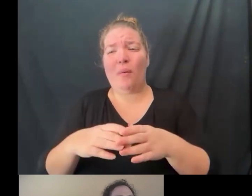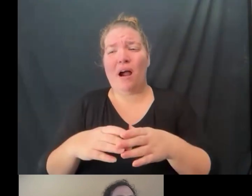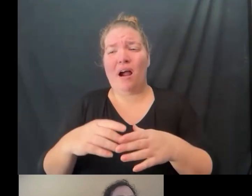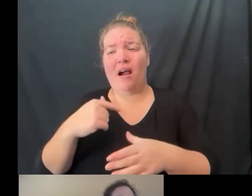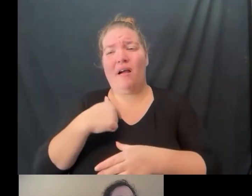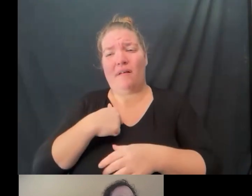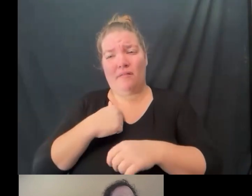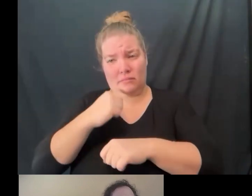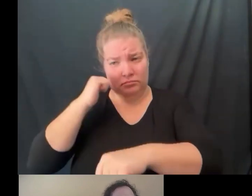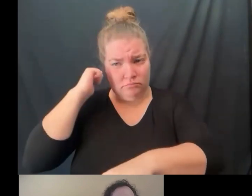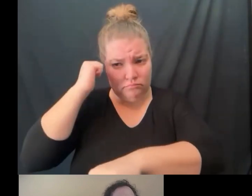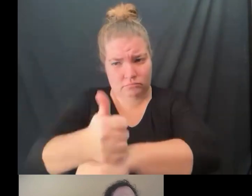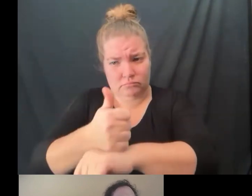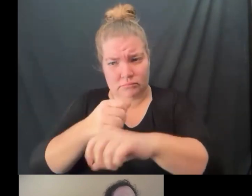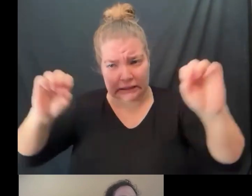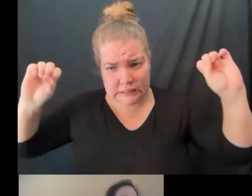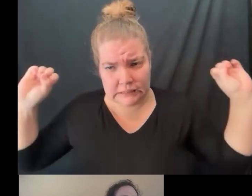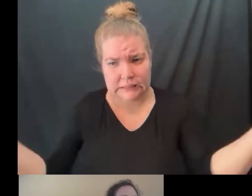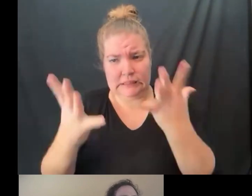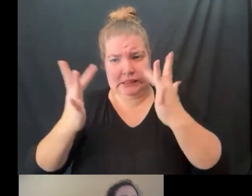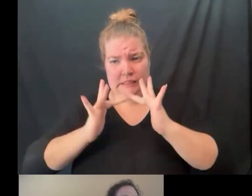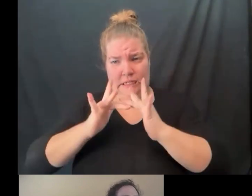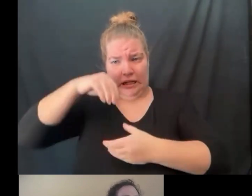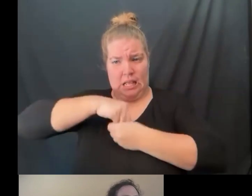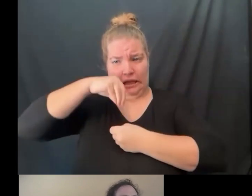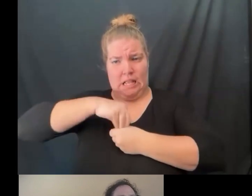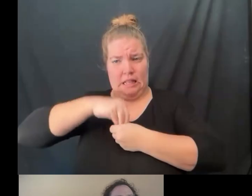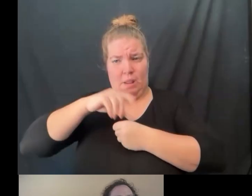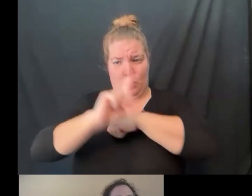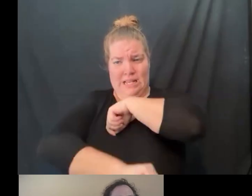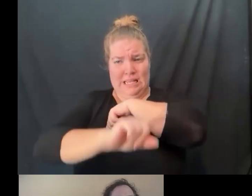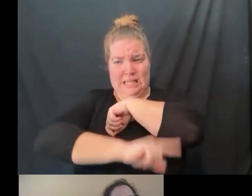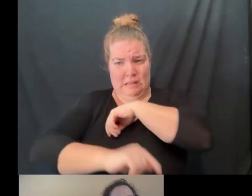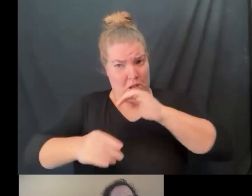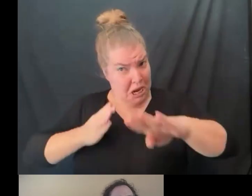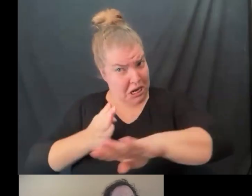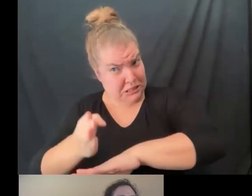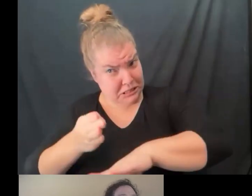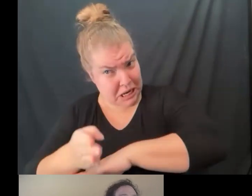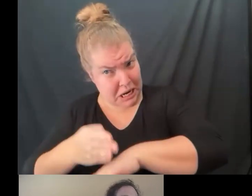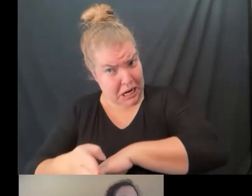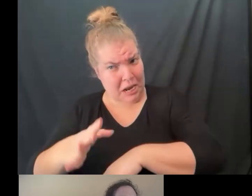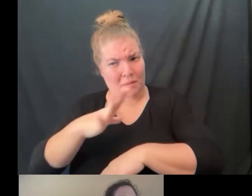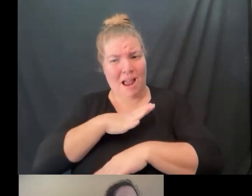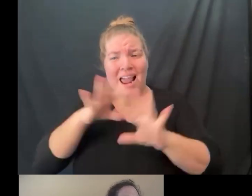is internal to my department. We are putting up an internal web page in a few weeks, which we are making accessible.